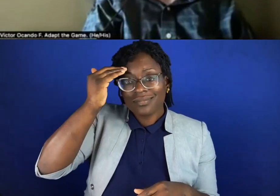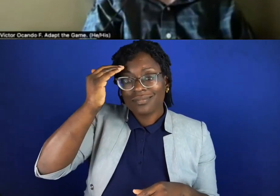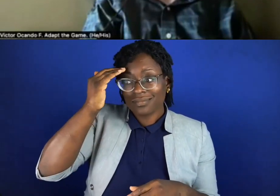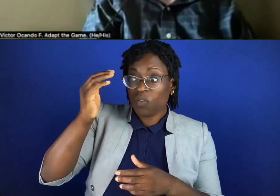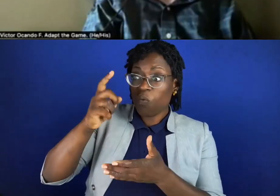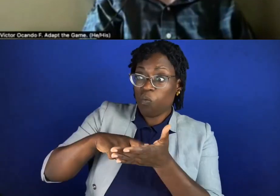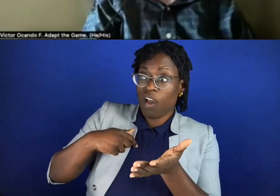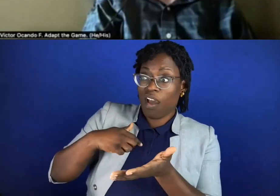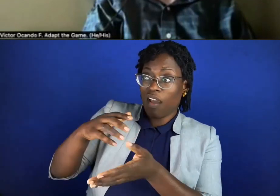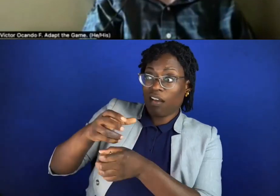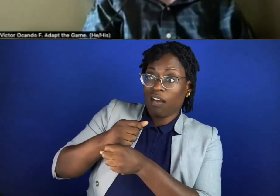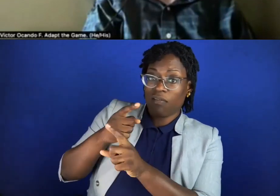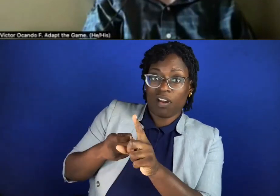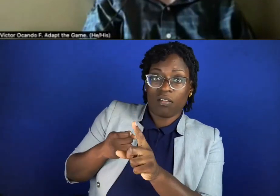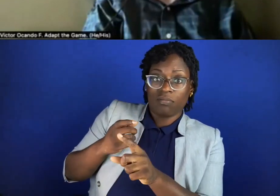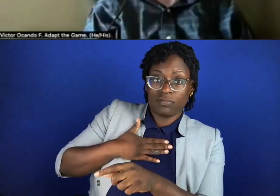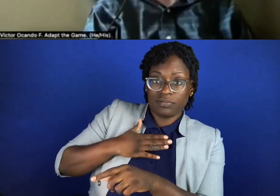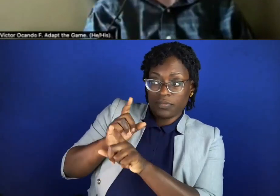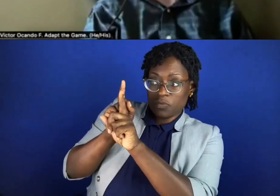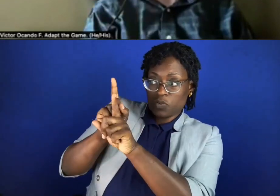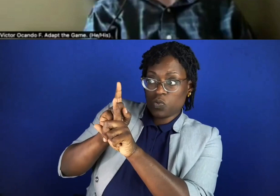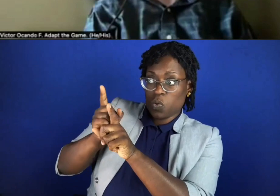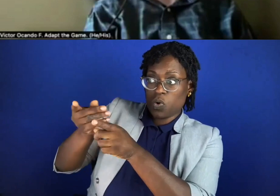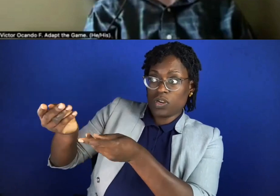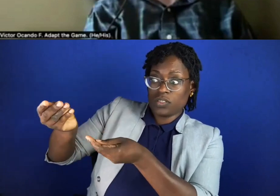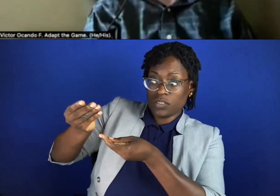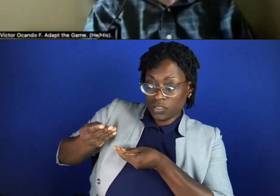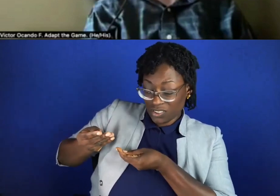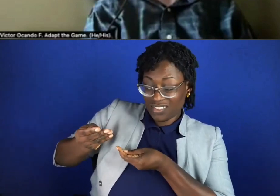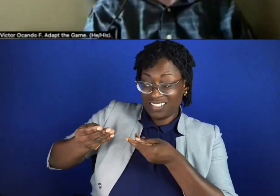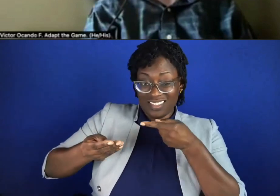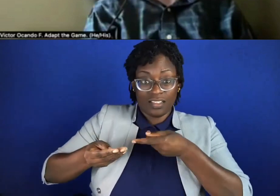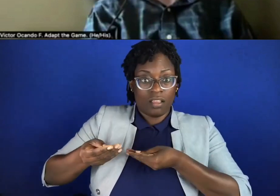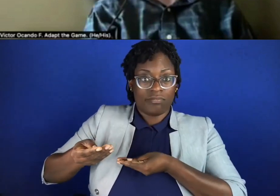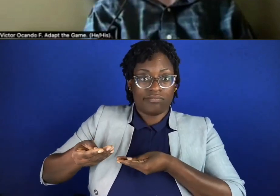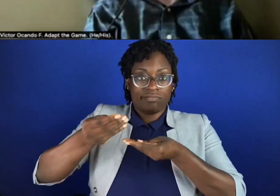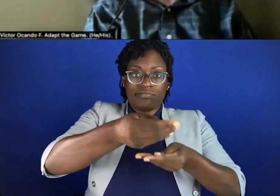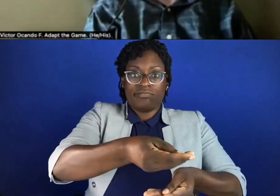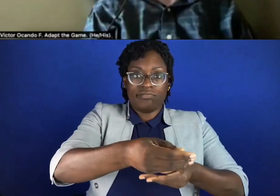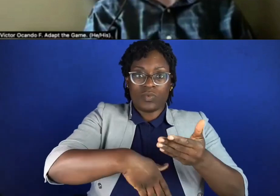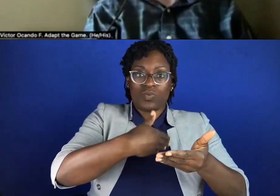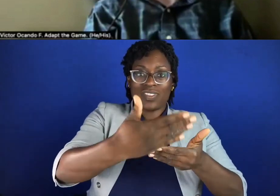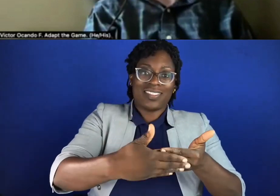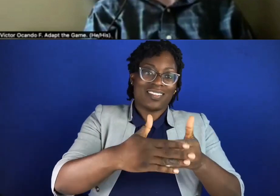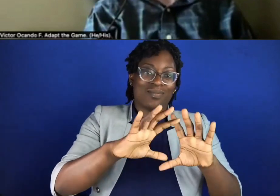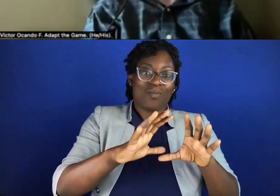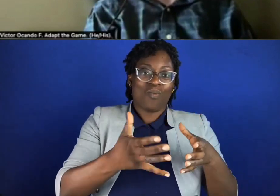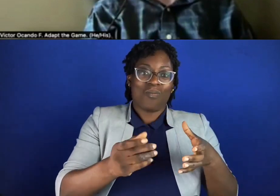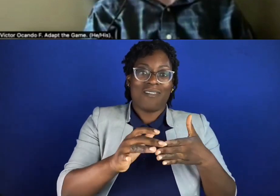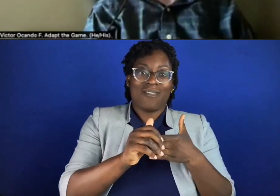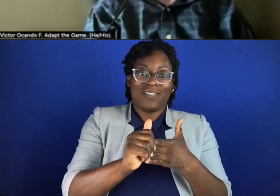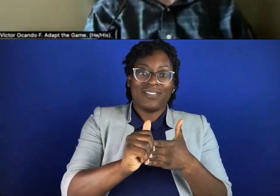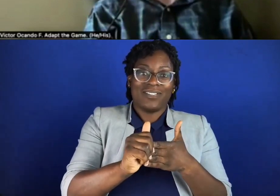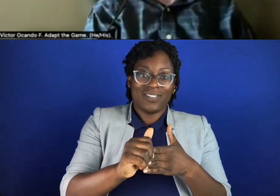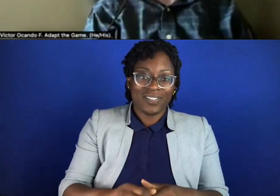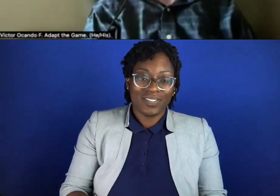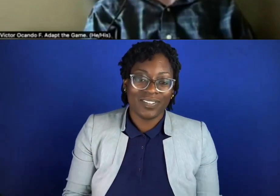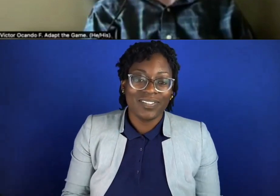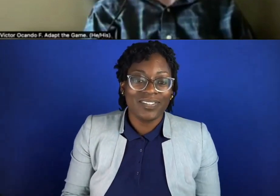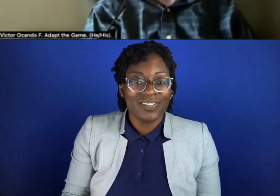the next group of leaders.